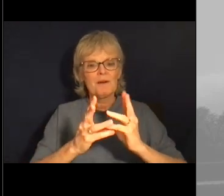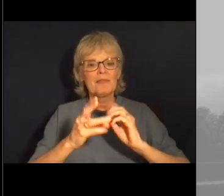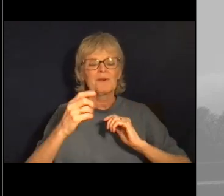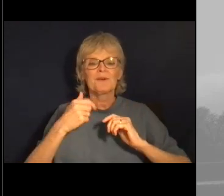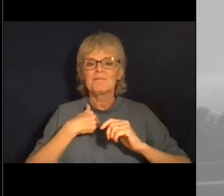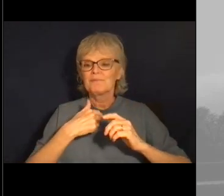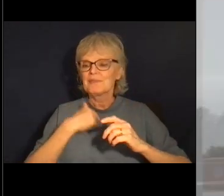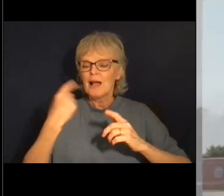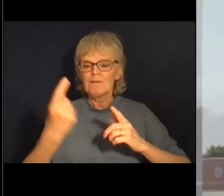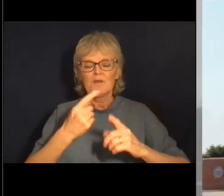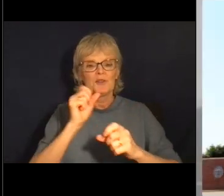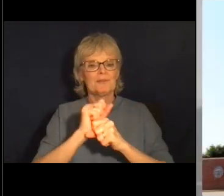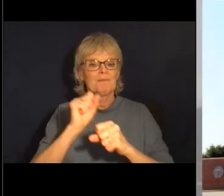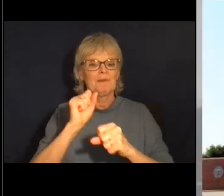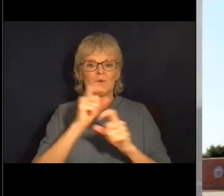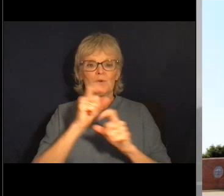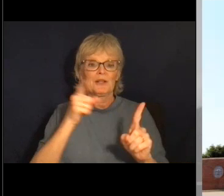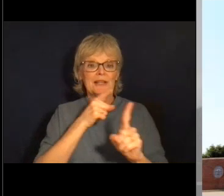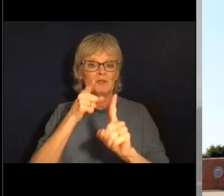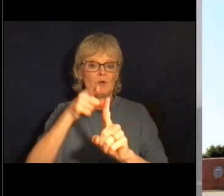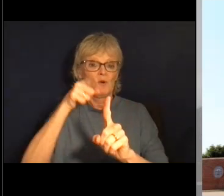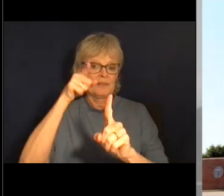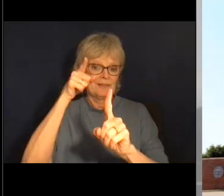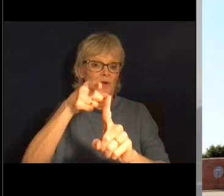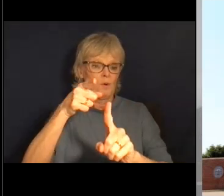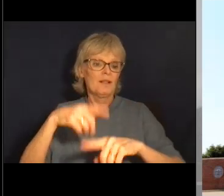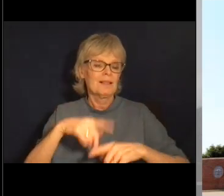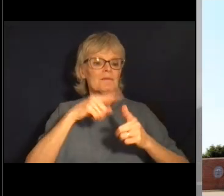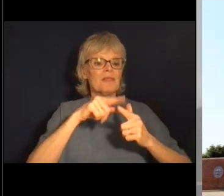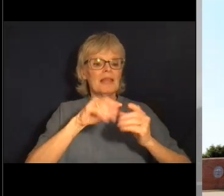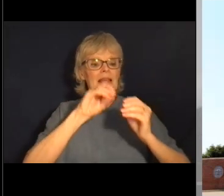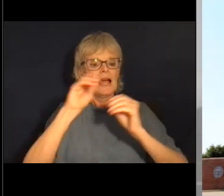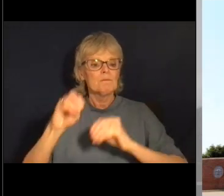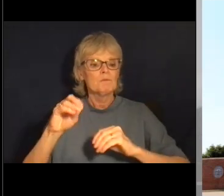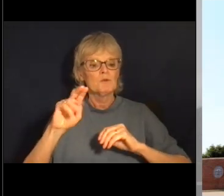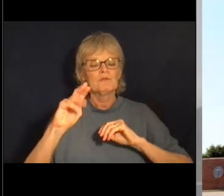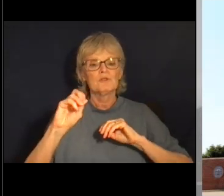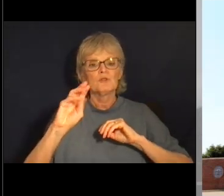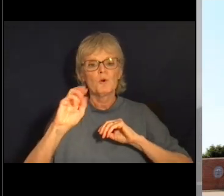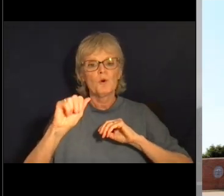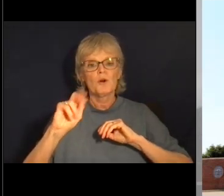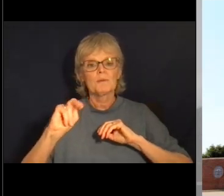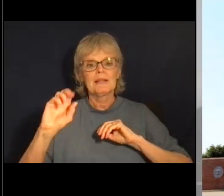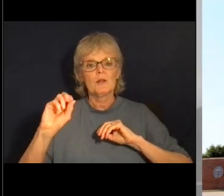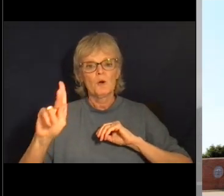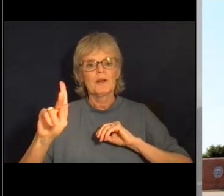and working towards my entire life. And I moved to Norman, Oklahoma, which is where the university of Oklahoma is